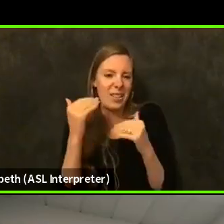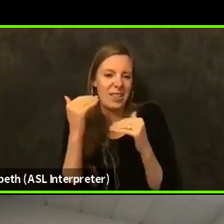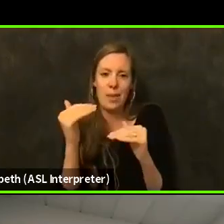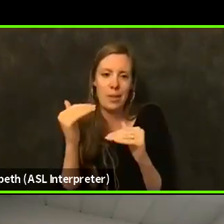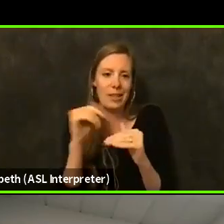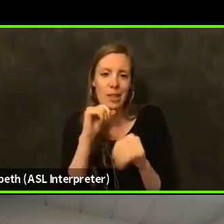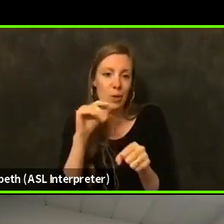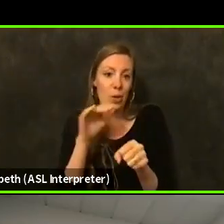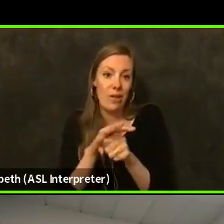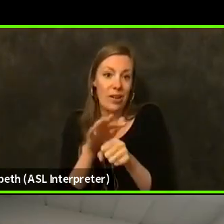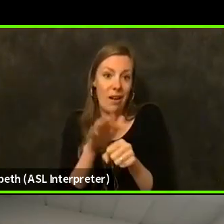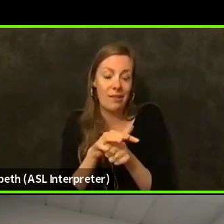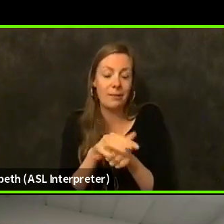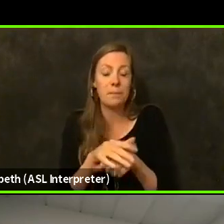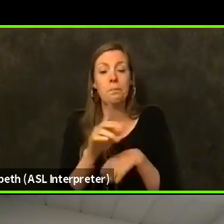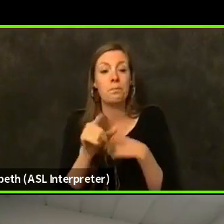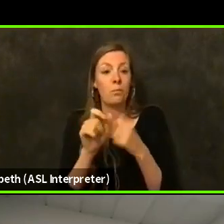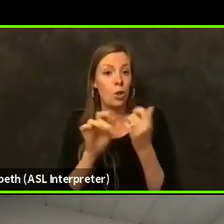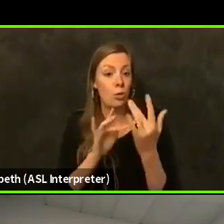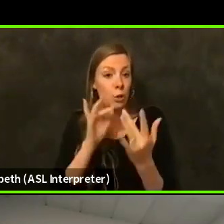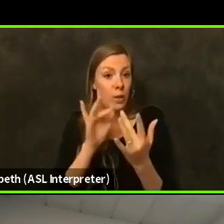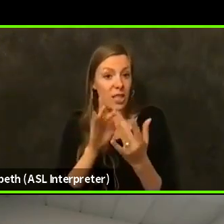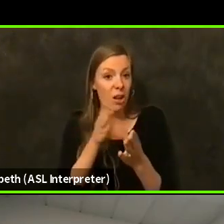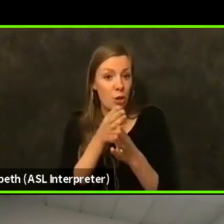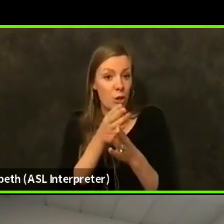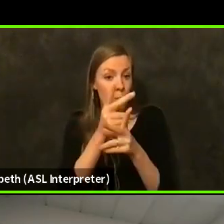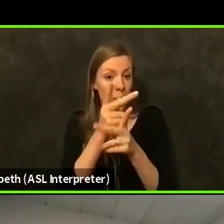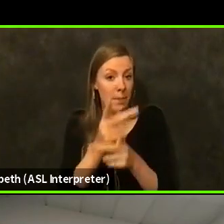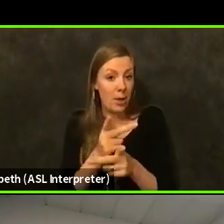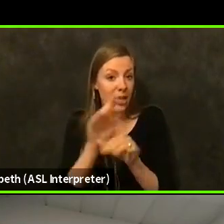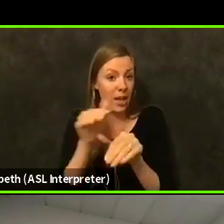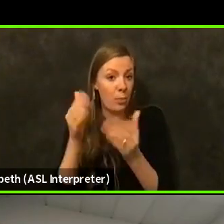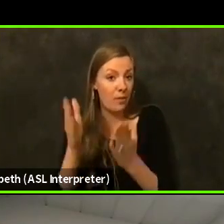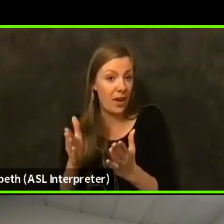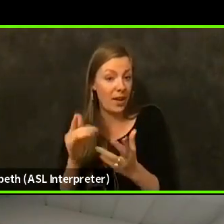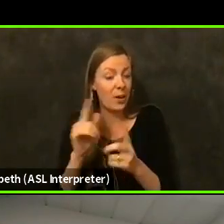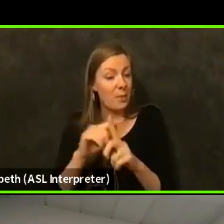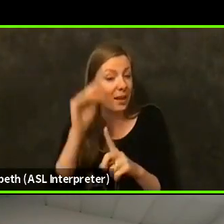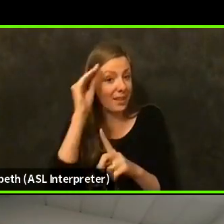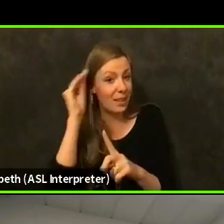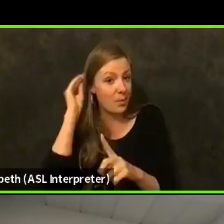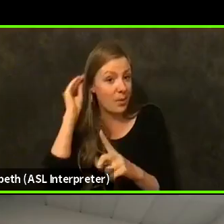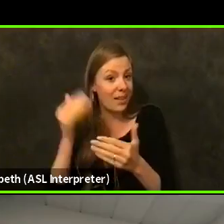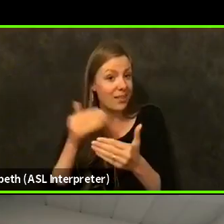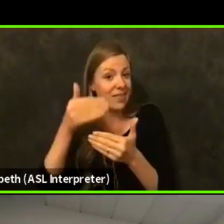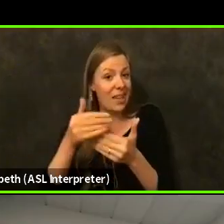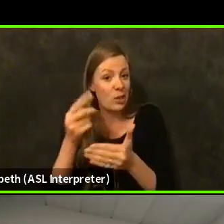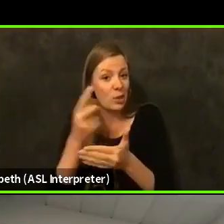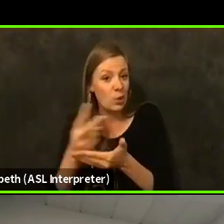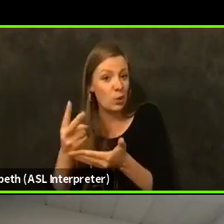Reaching out to your primary care providers is another route. But keep in mind that over the next two to three weeks, as the vaccine supply